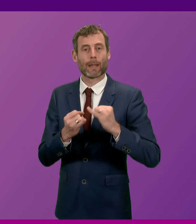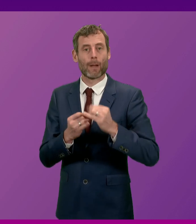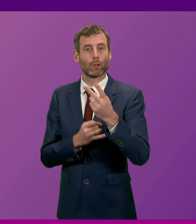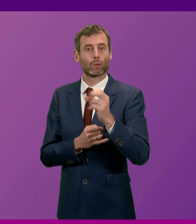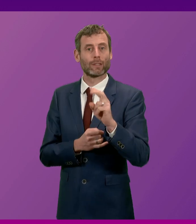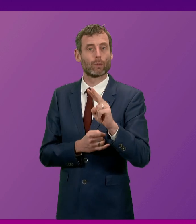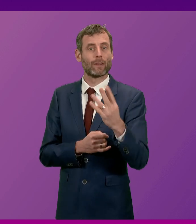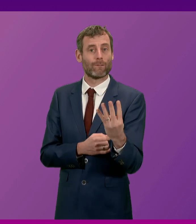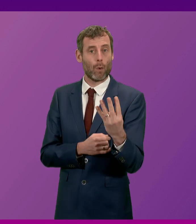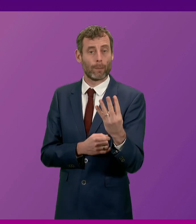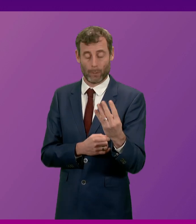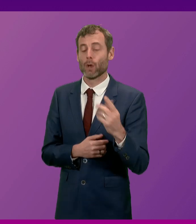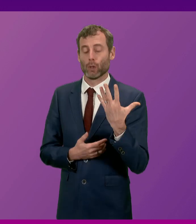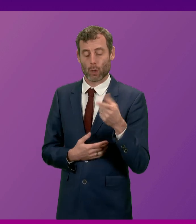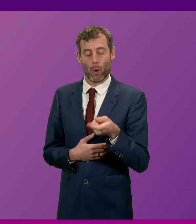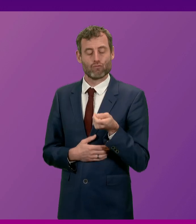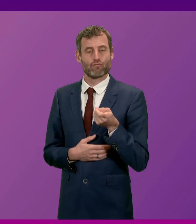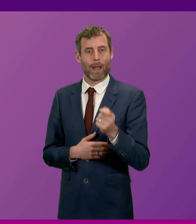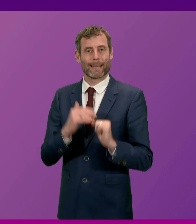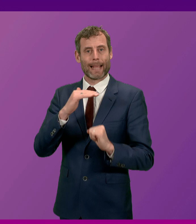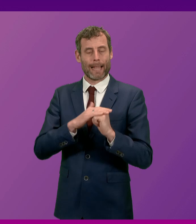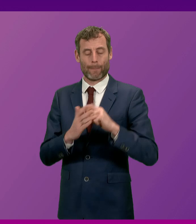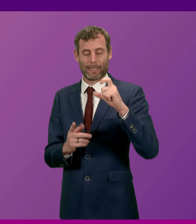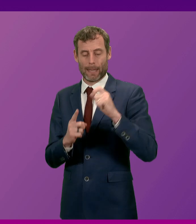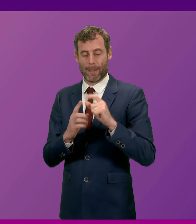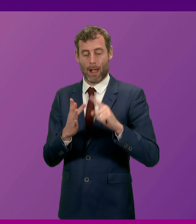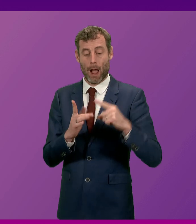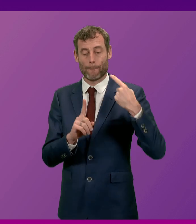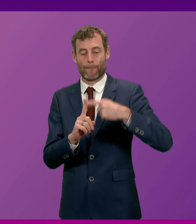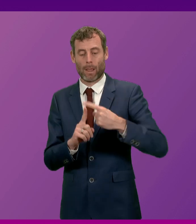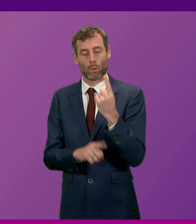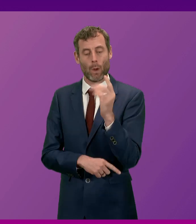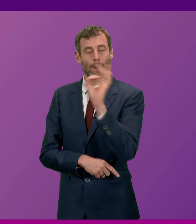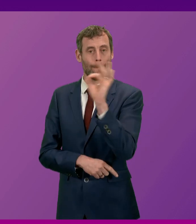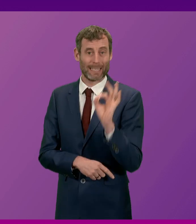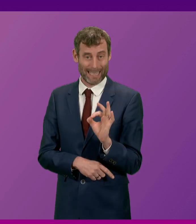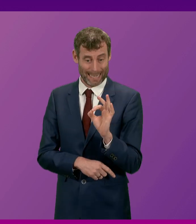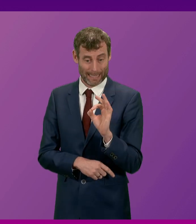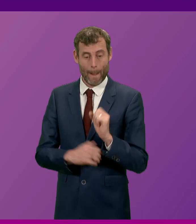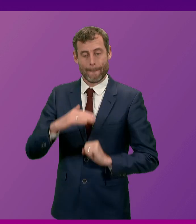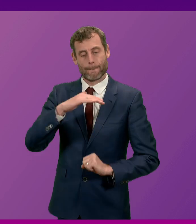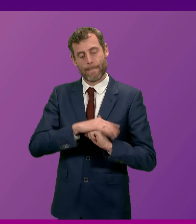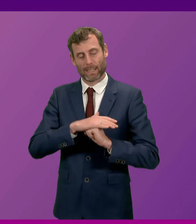plans for a rent cap of consumer prices index plus 1 per cent up to a maximum of 6 per cent to apply